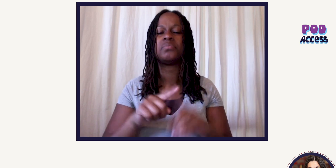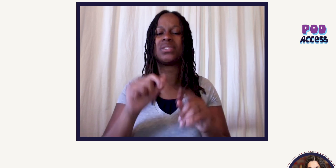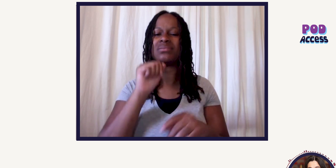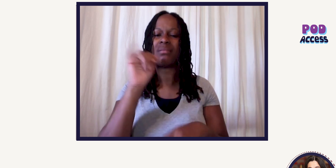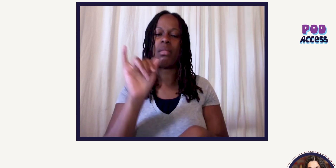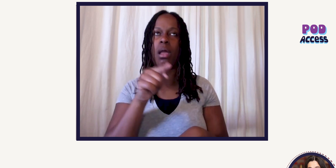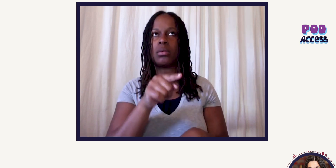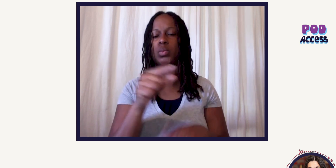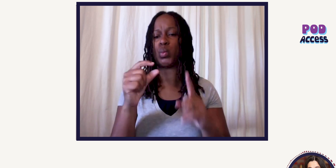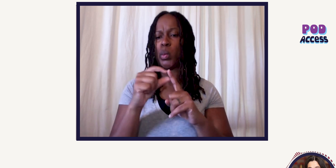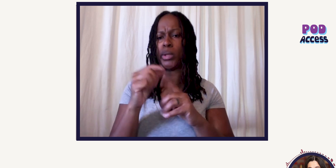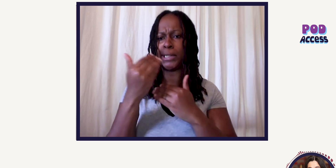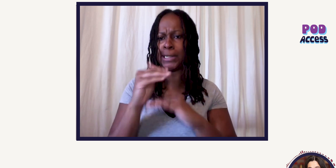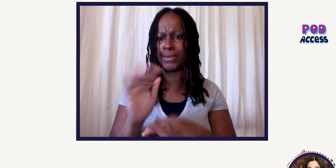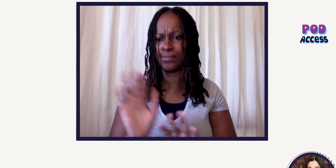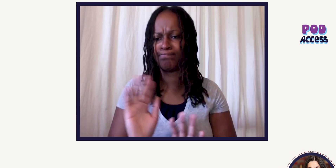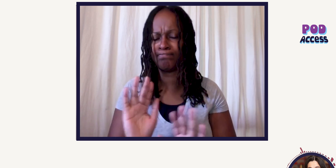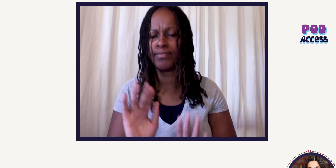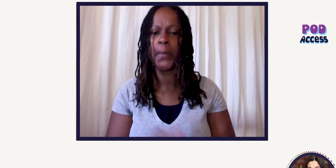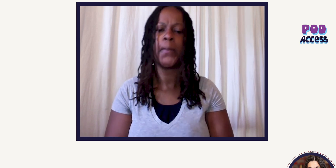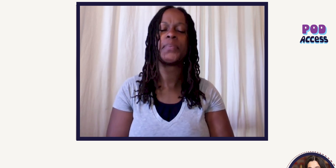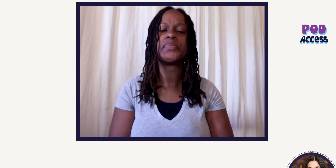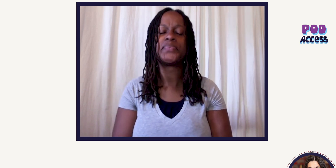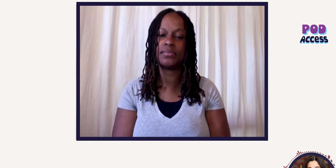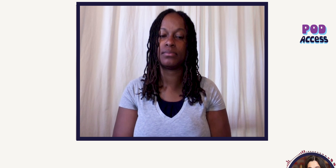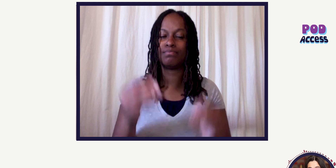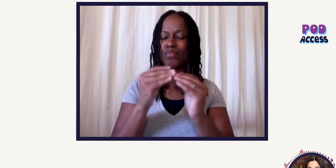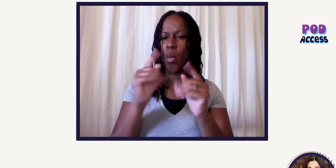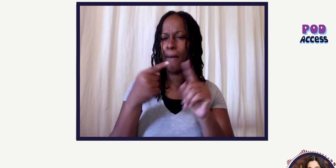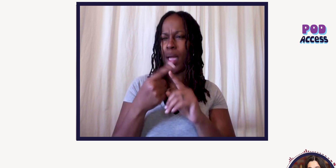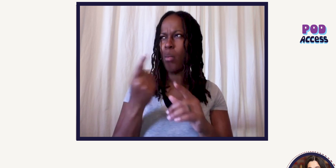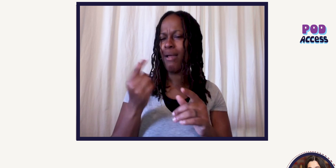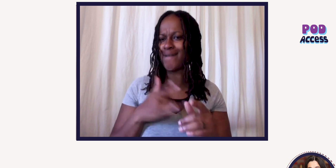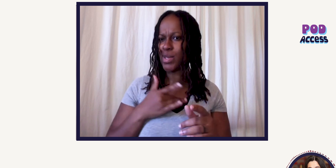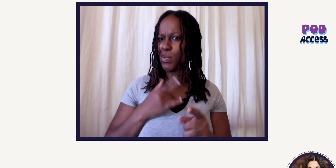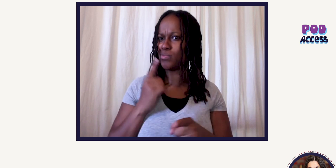But it's not like there’s a word limit. It's more about what feels right.